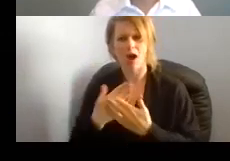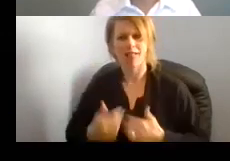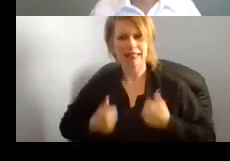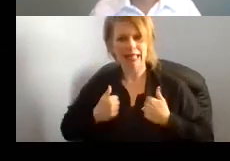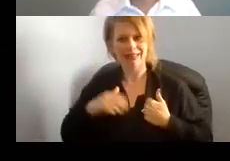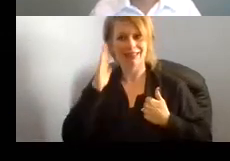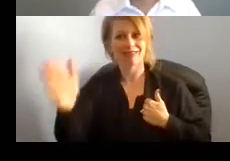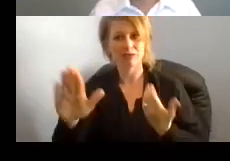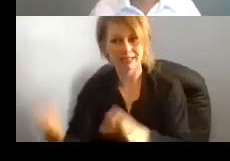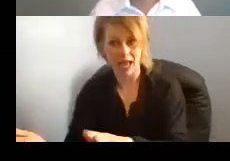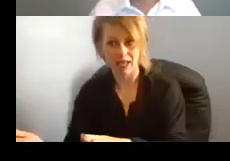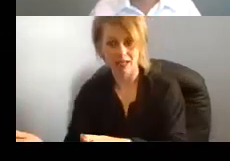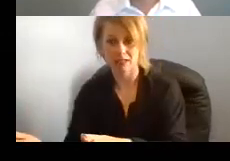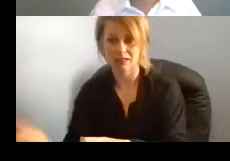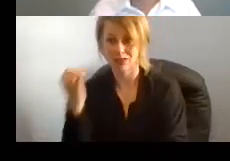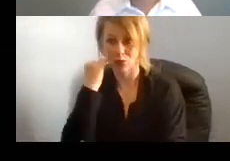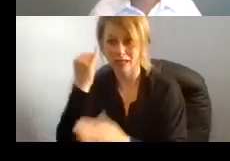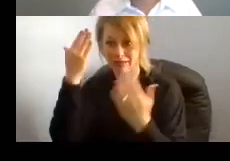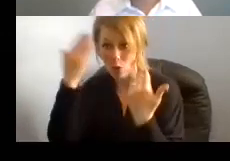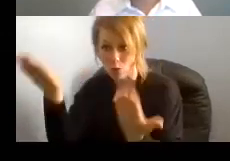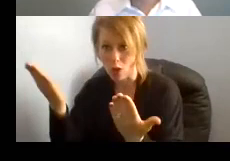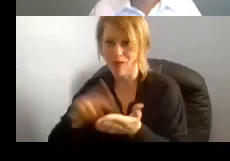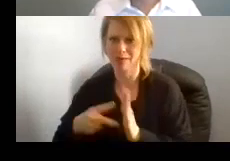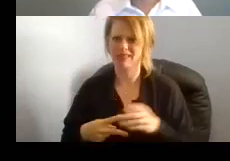someone you care about dies, you wonder why they were chosen to die.